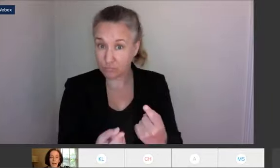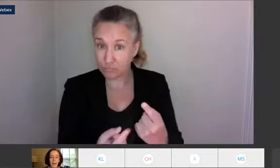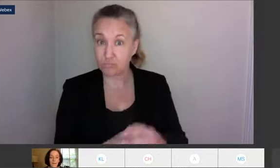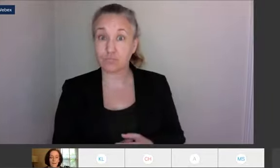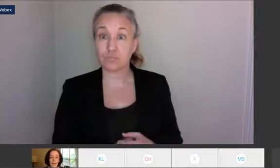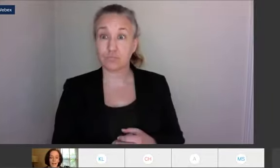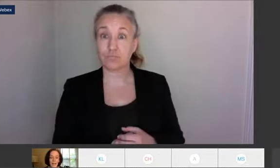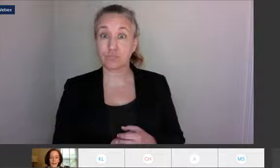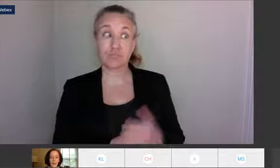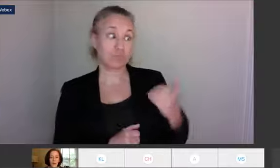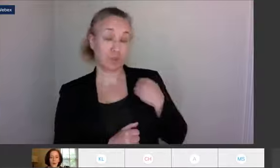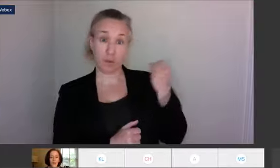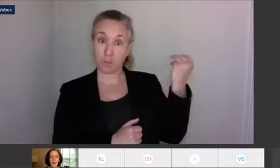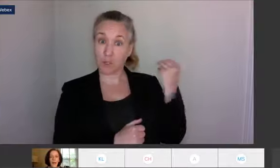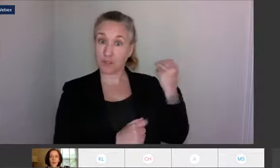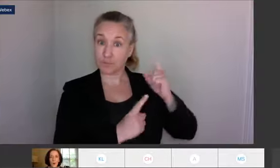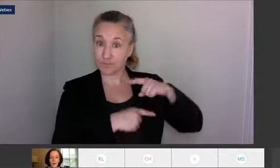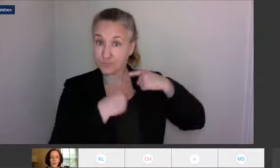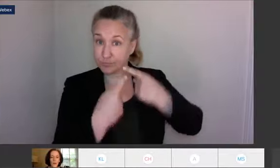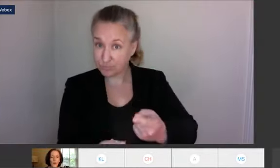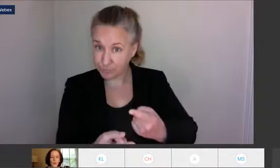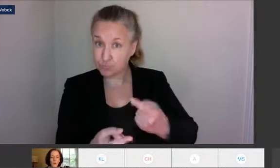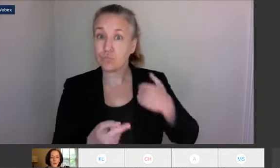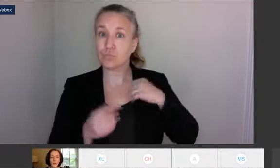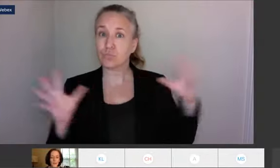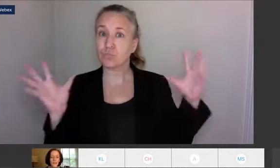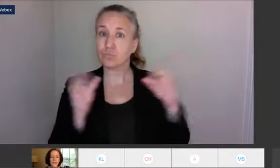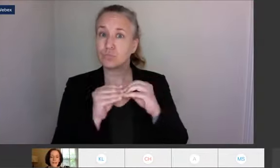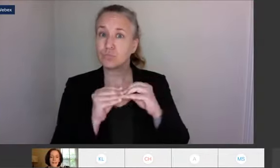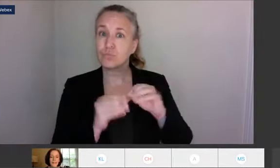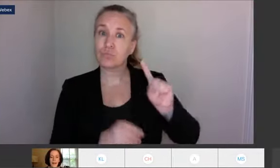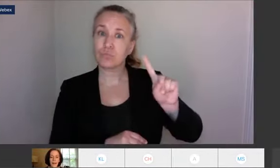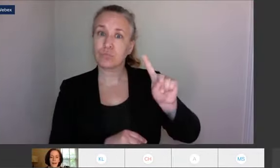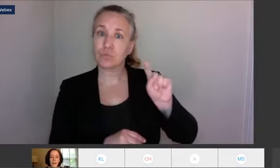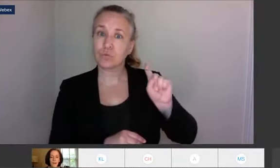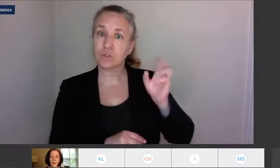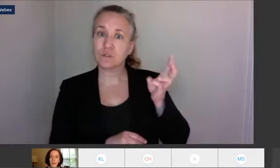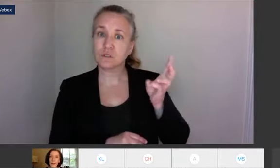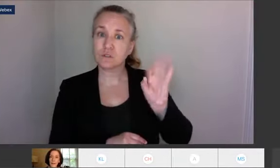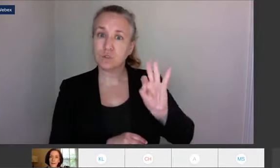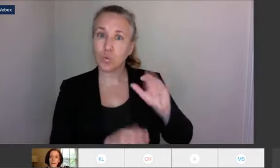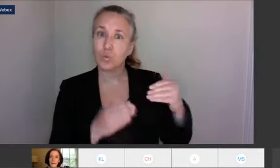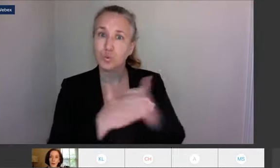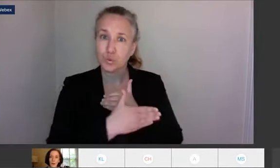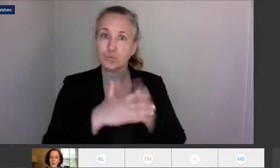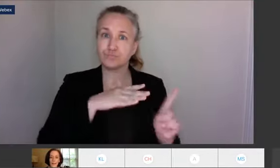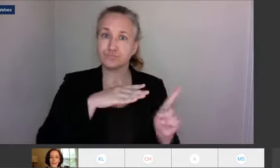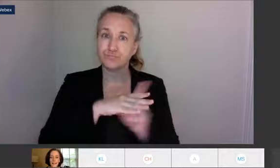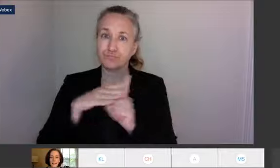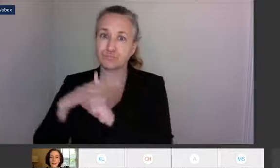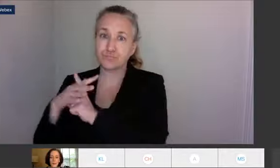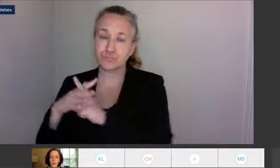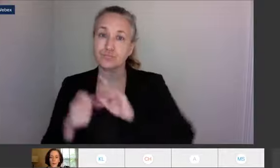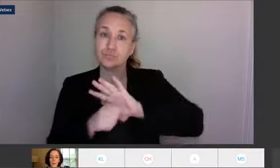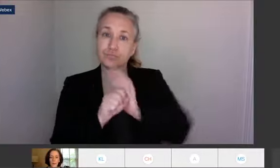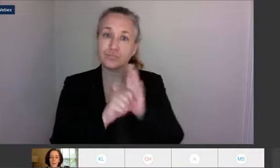past Monday we've had a total of 169 new cases of covid 19 reported in